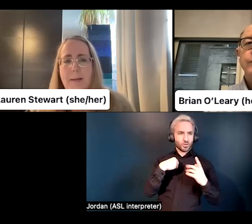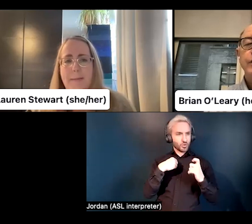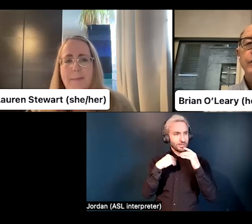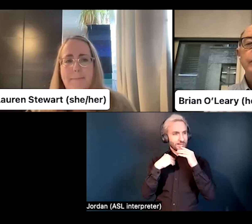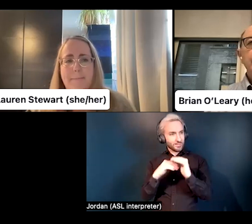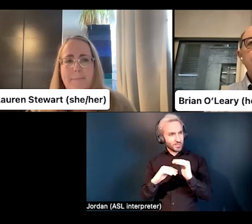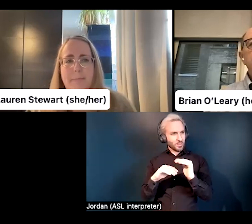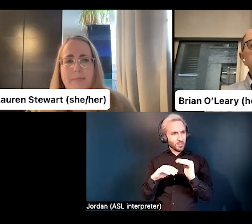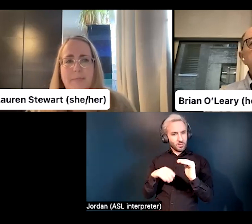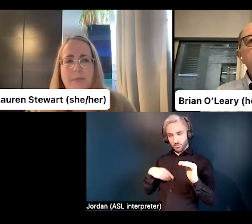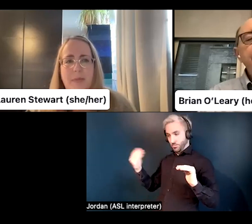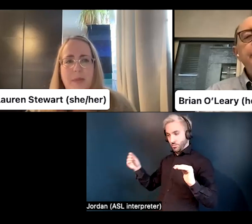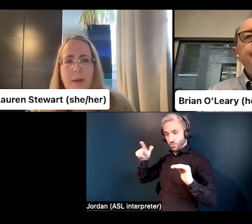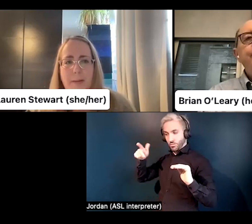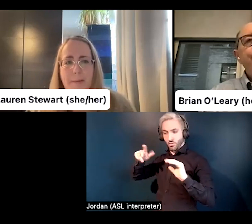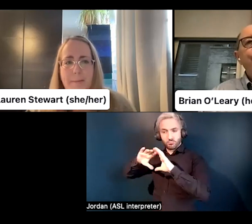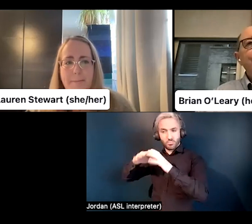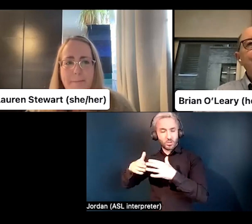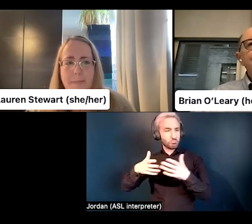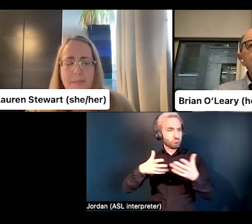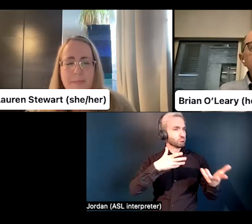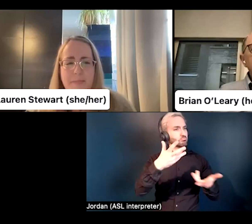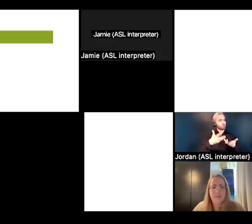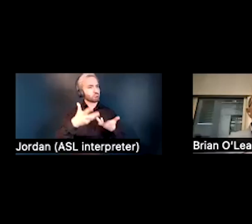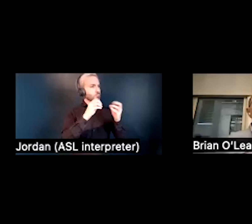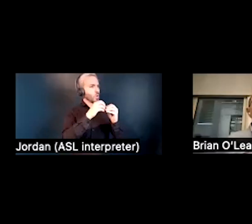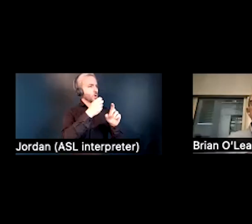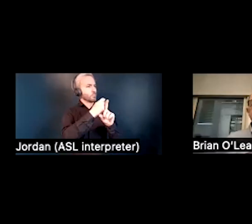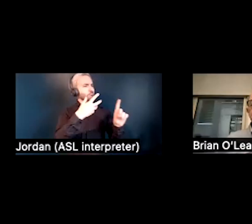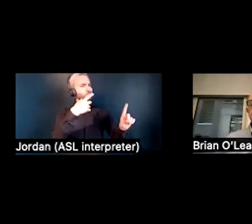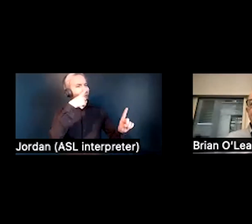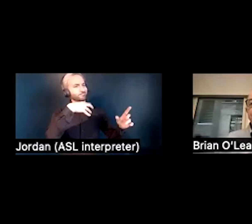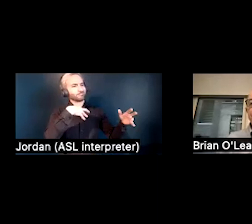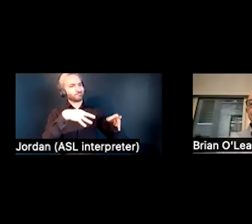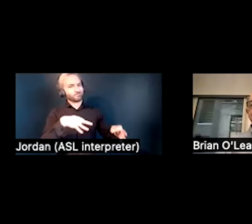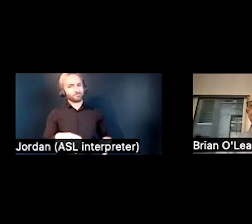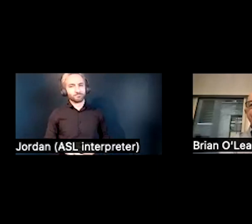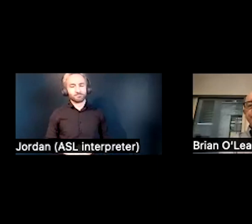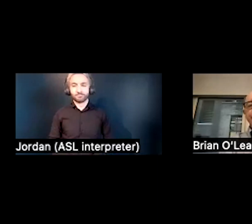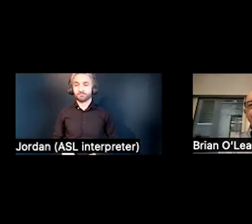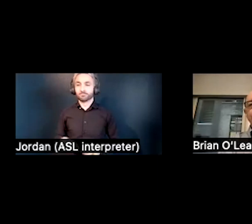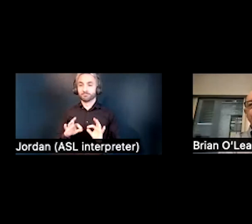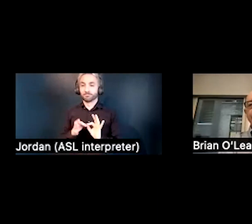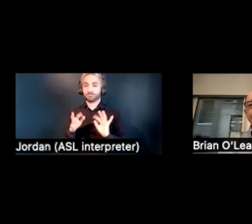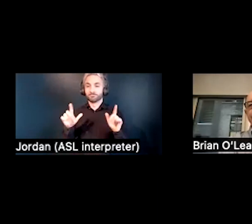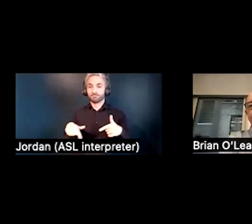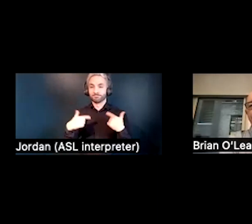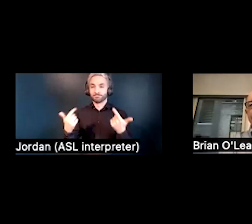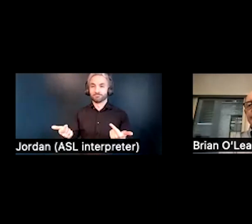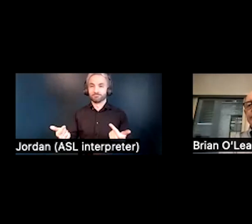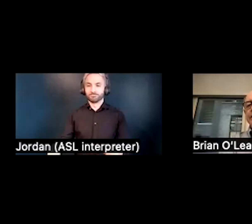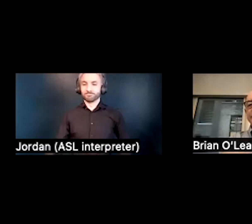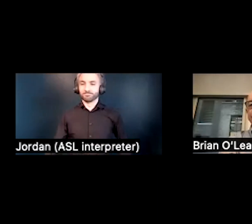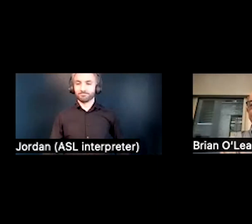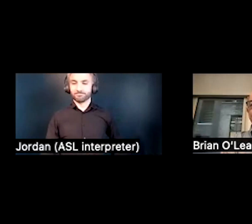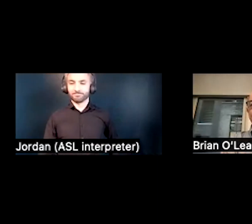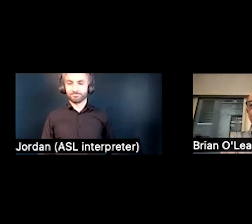Brian: Yeah, I mean, a lot of that is a strategy decision that people will make at an individual